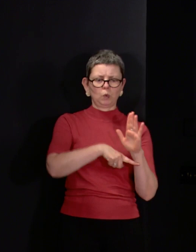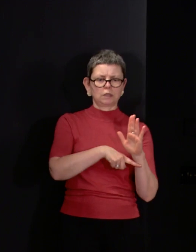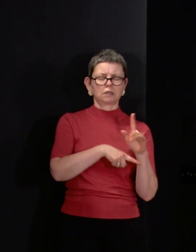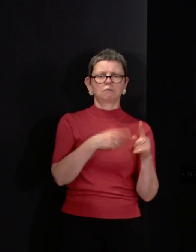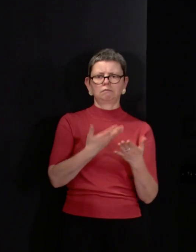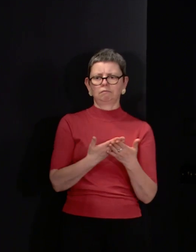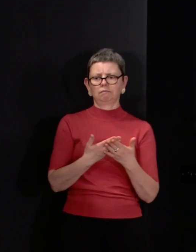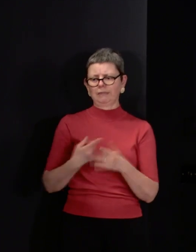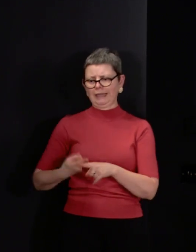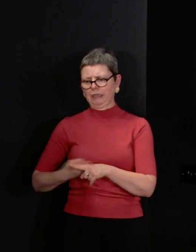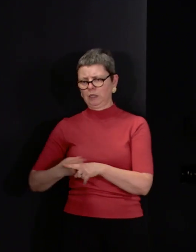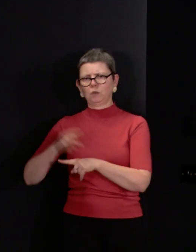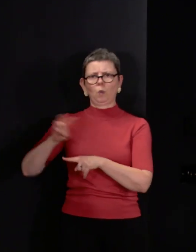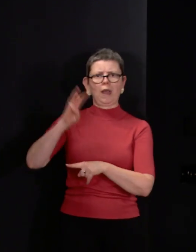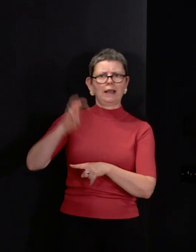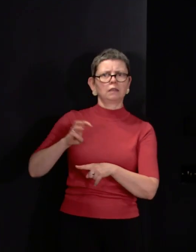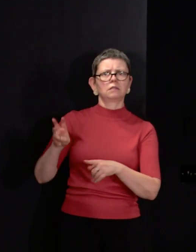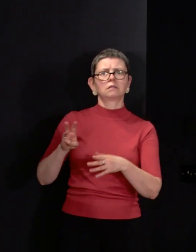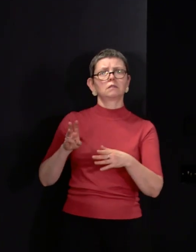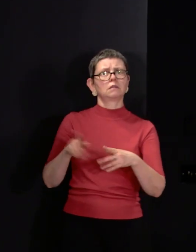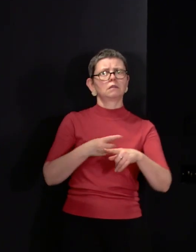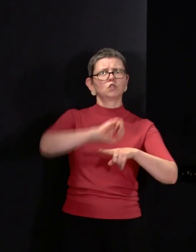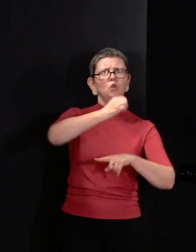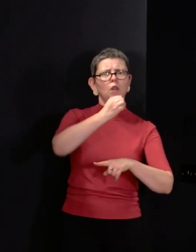the law in Scotland, in terms of the public's understanding and the public's awareness,